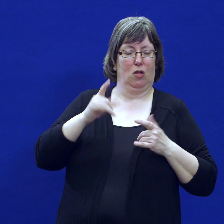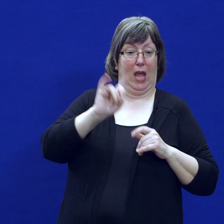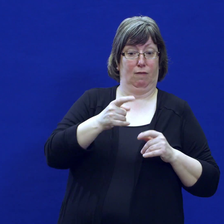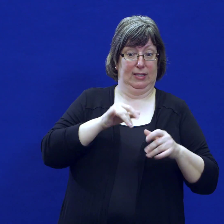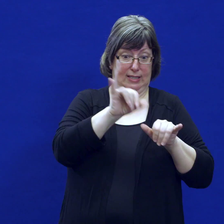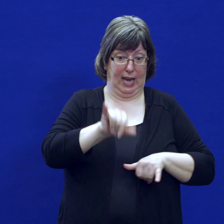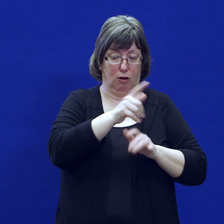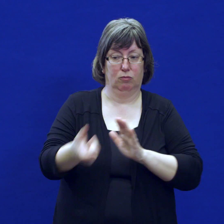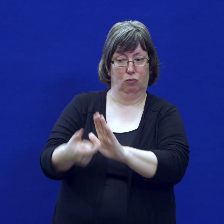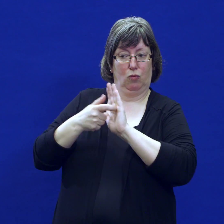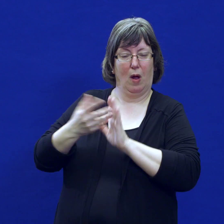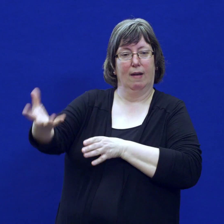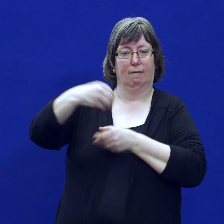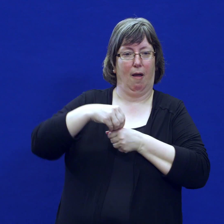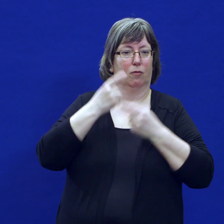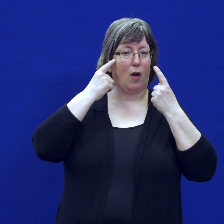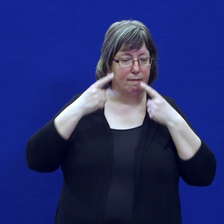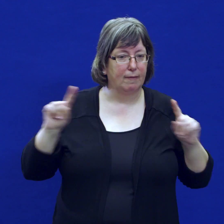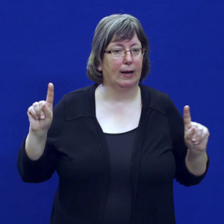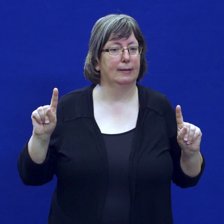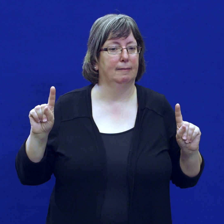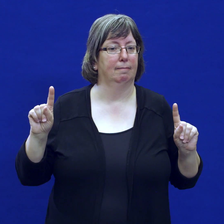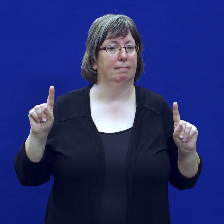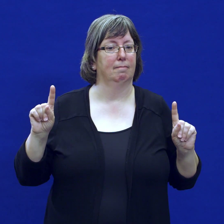to ensure an effective and optimally